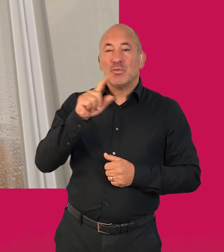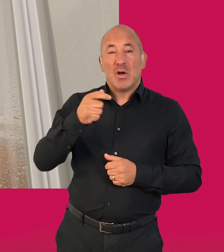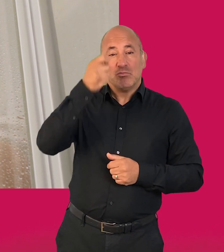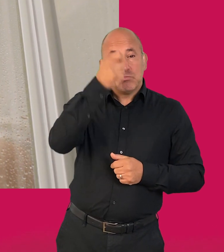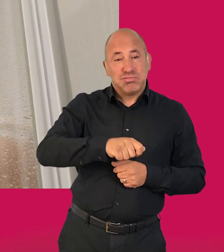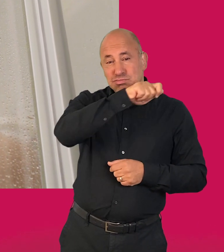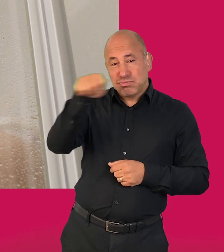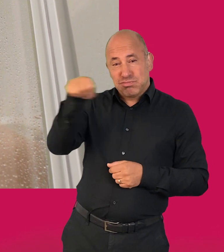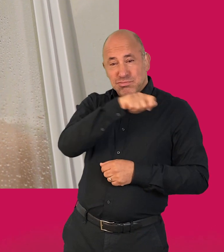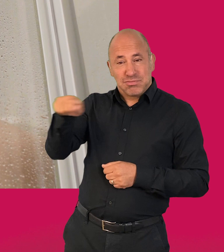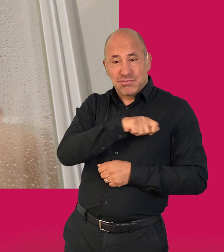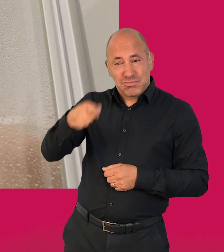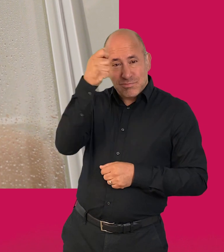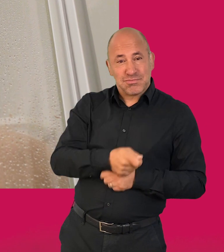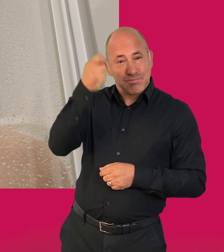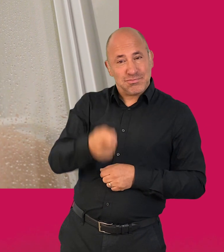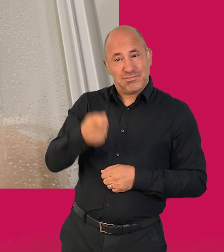to wipe off the surface water on the screen.